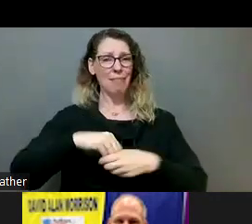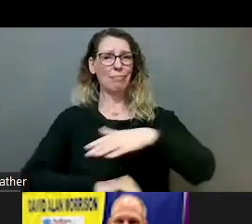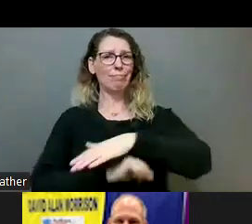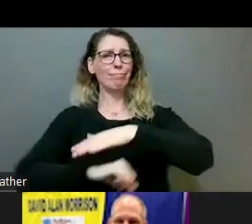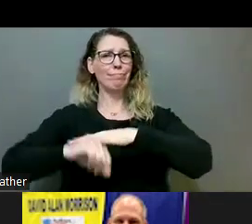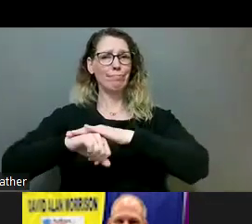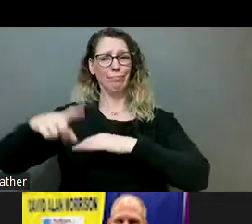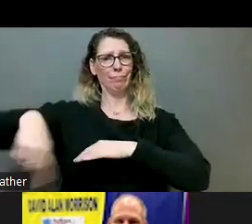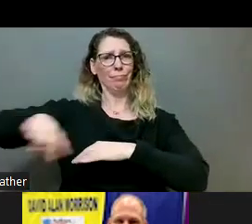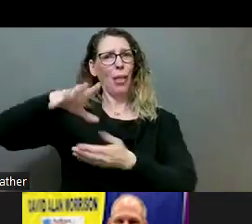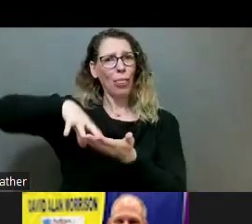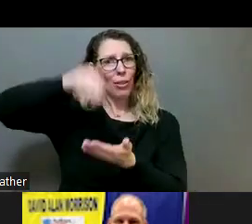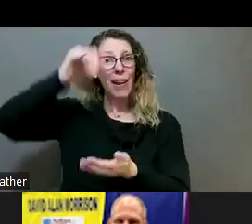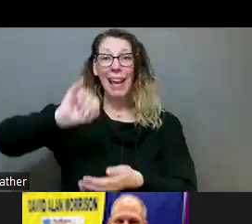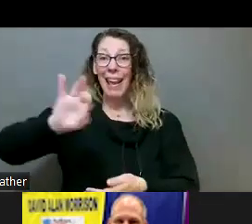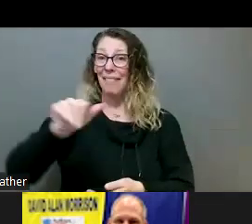Learning - if students aren't in attendance then they can't